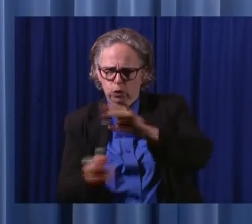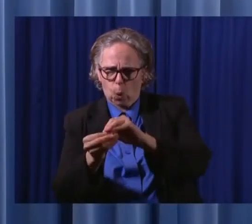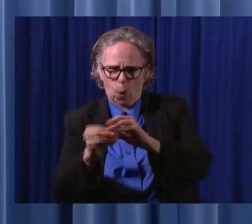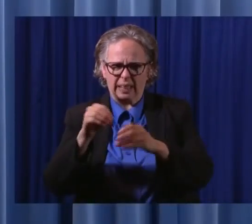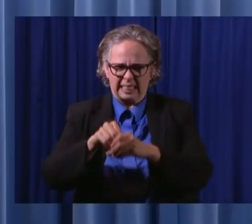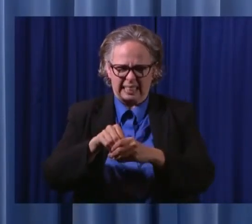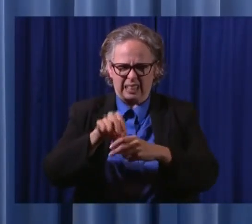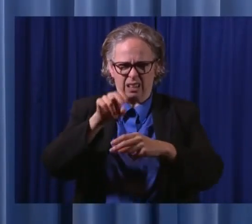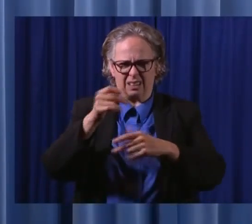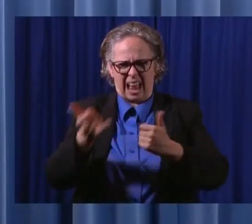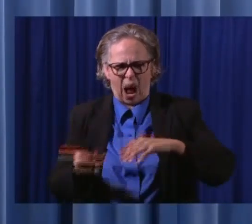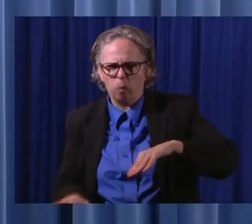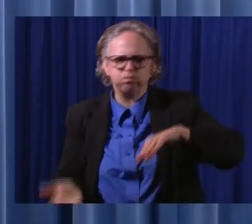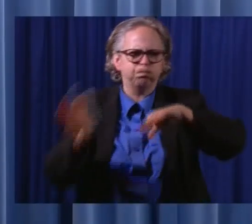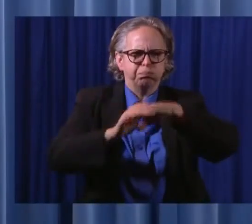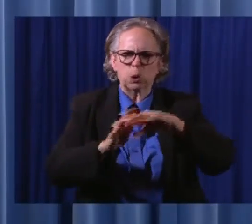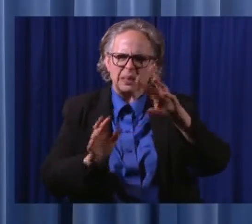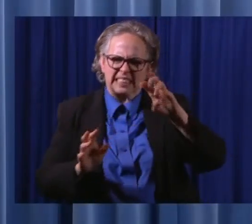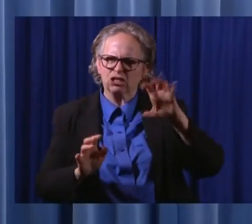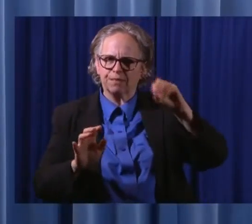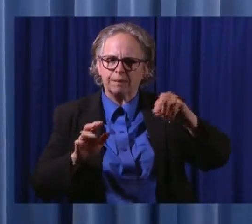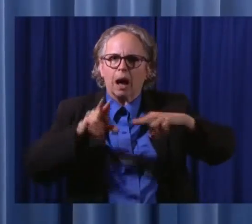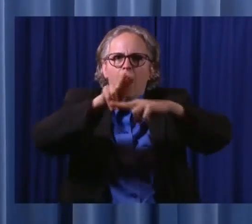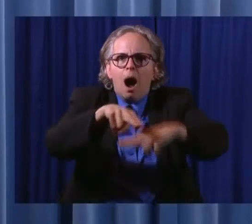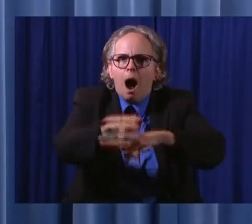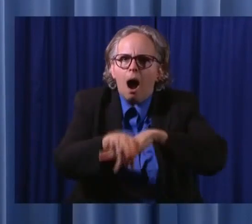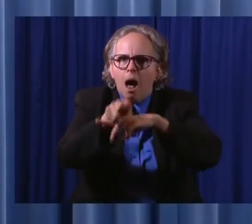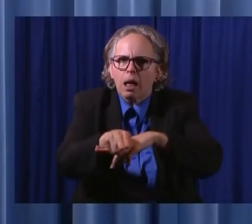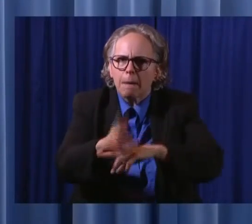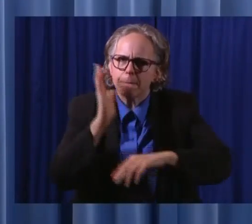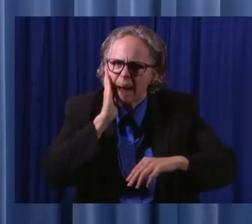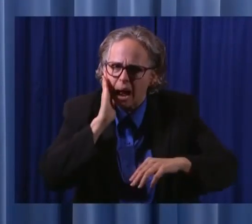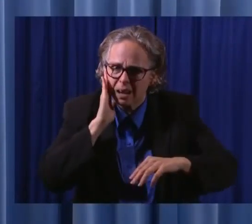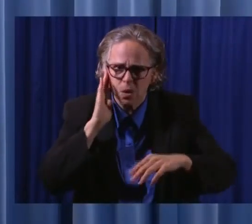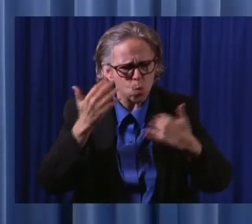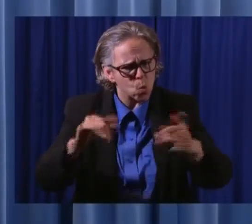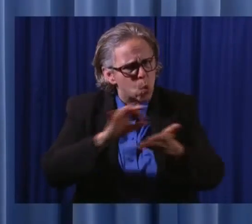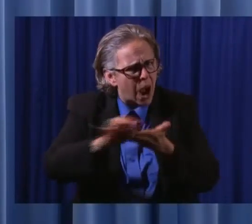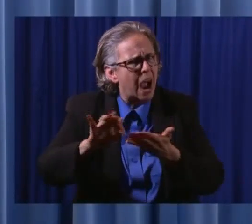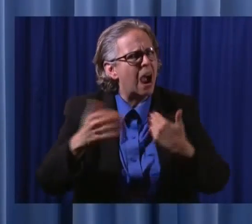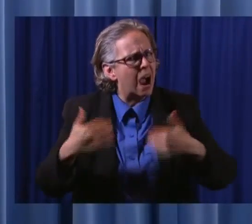SO, AGAIN, LAST WEEK, AND NOW WERE AT 650. THE ICU